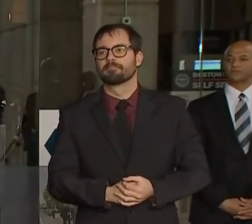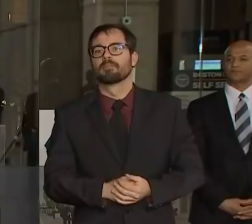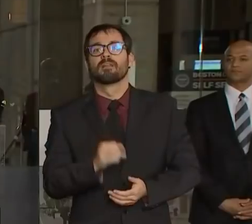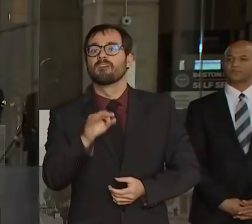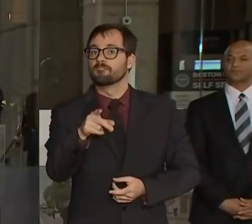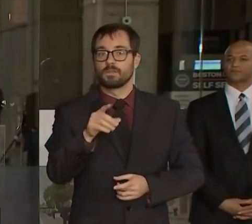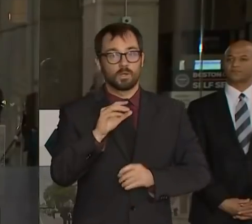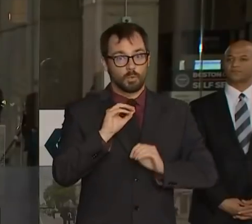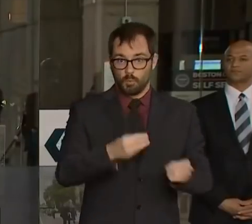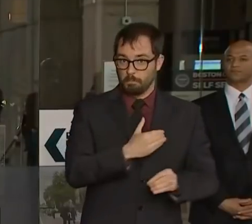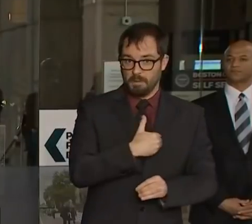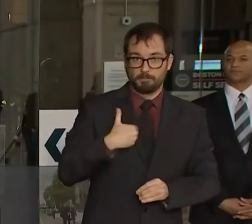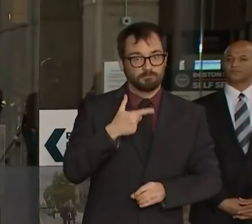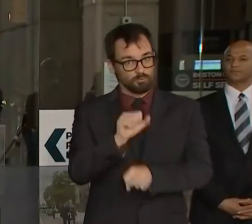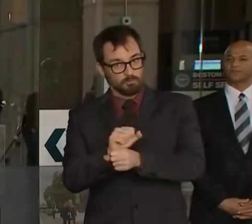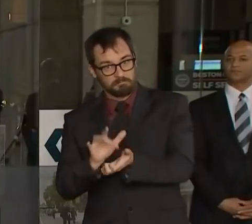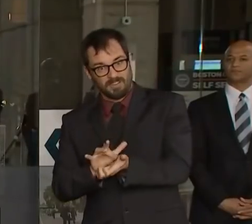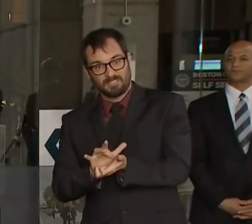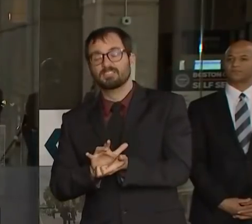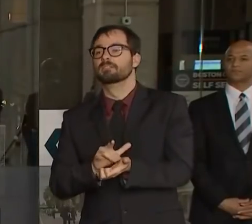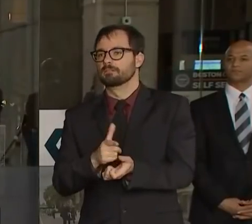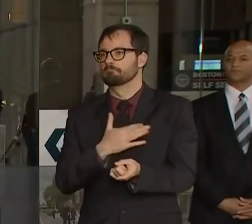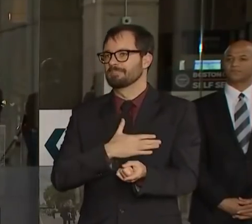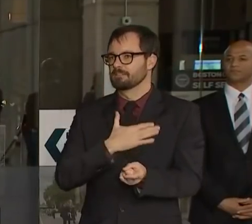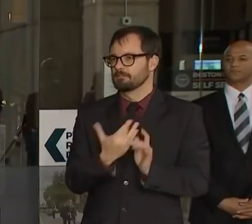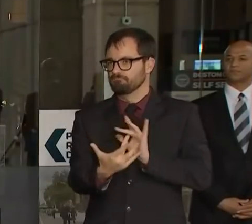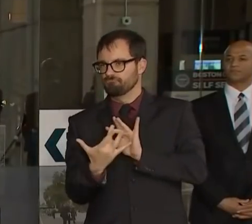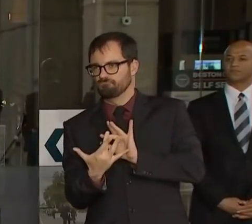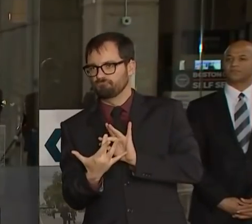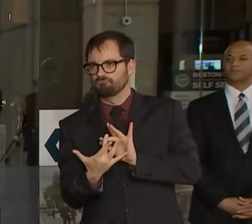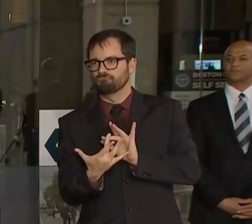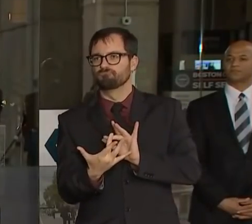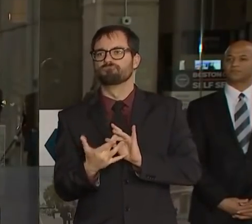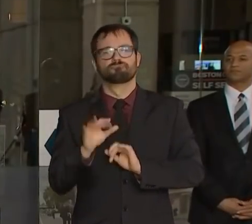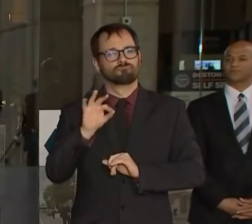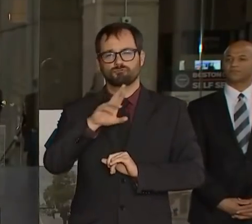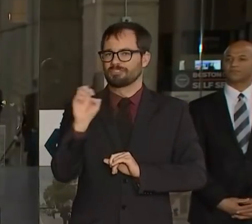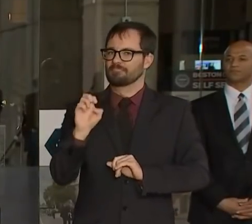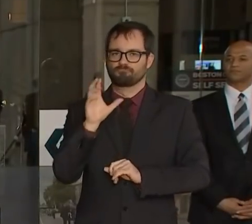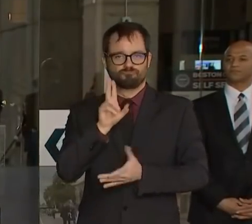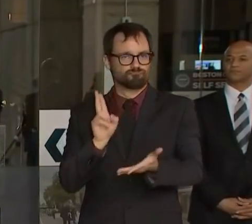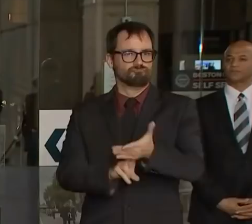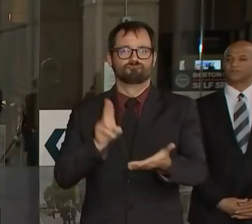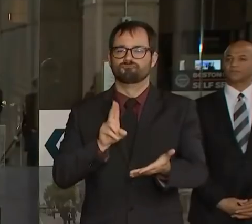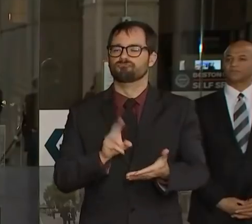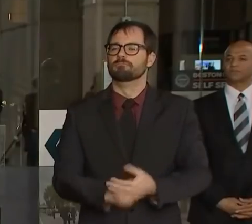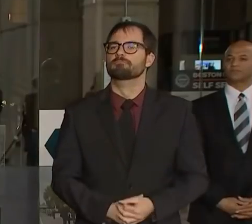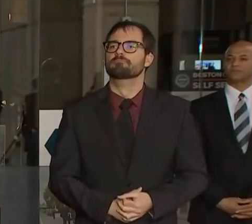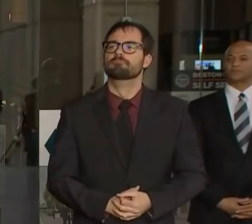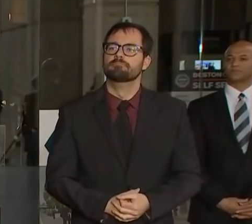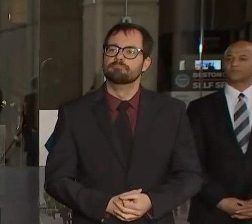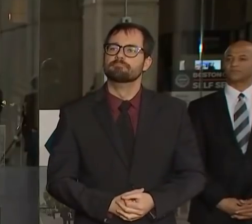AROUND THE COMMONWEALTH. WE ARE ASKING IF YOUR MEDICAL PERSONNEL DO NOT HAVE A MOTHERSHIP, PLEASE SIGN UP, IT